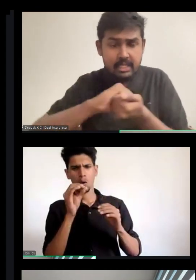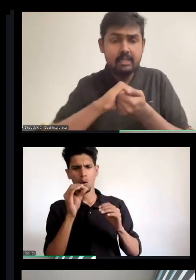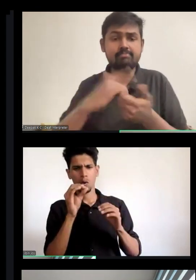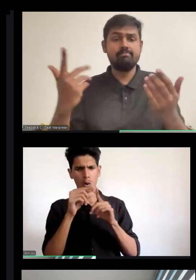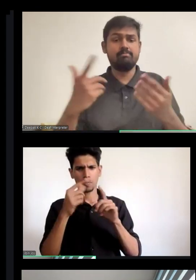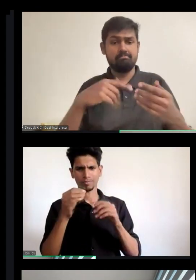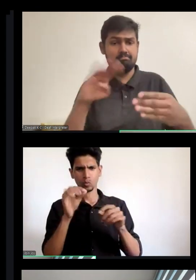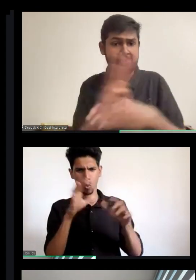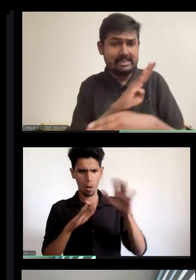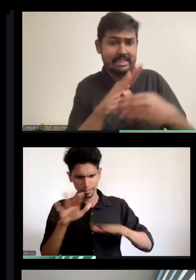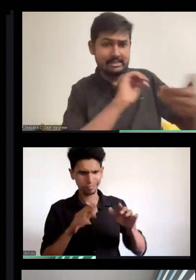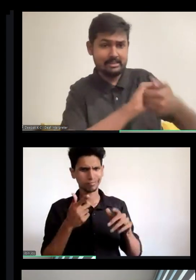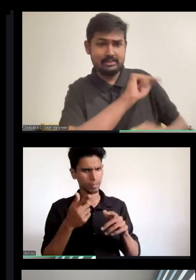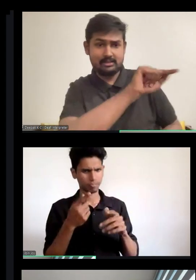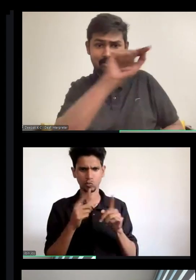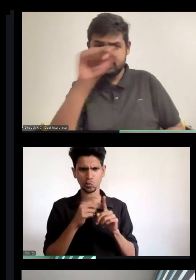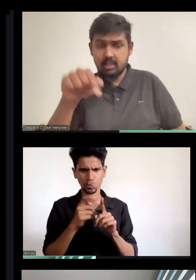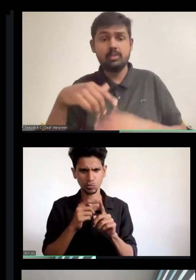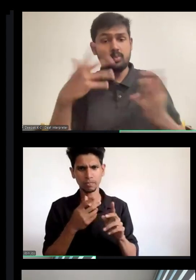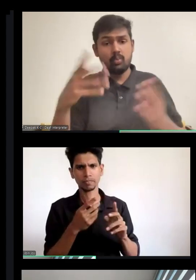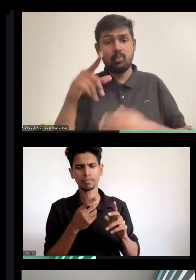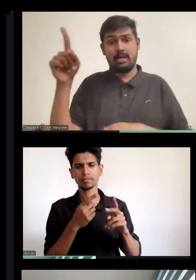They were developed by some other people, but they work with my framework.